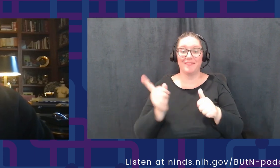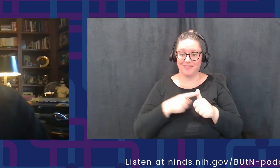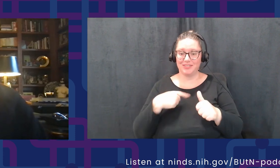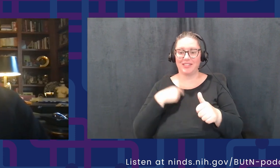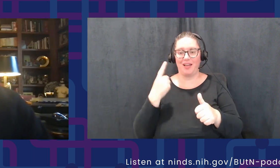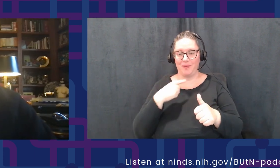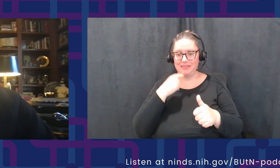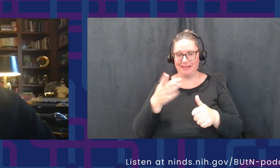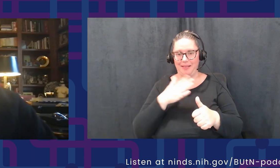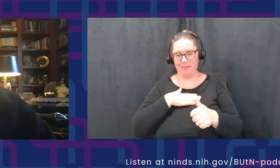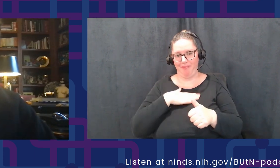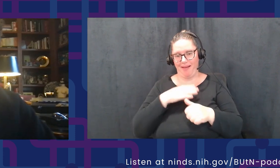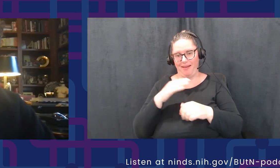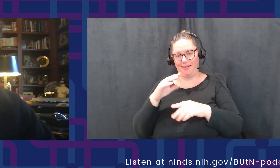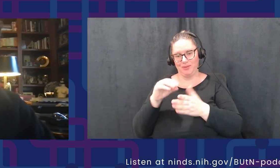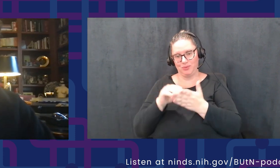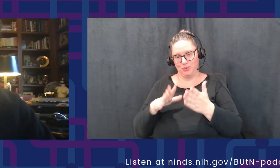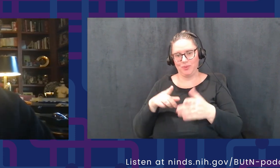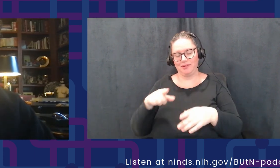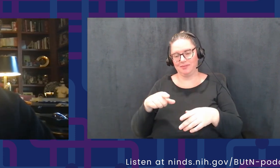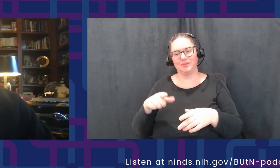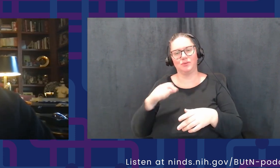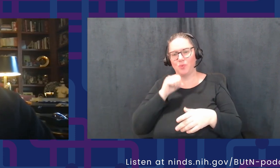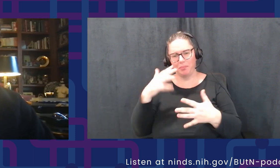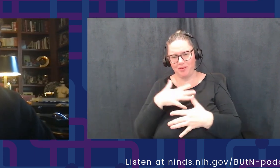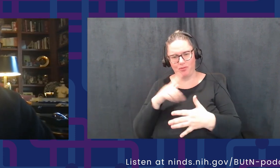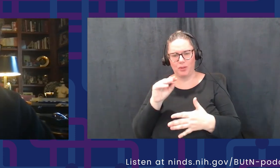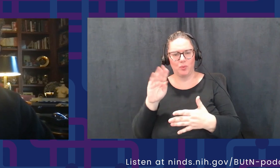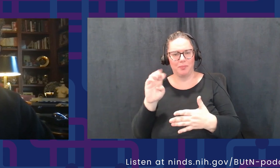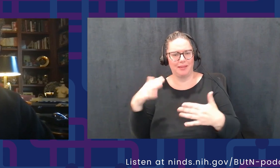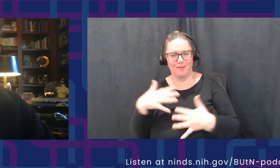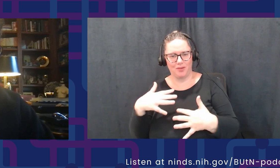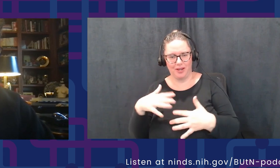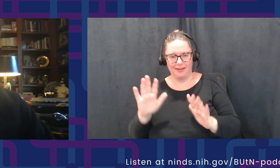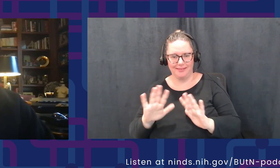First of all, I always tell my disciples, don't be afraid to be afraid